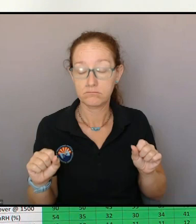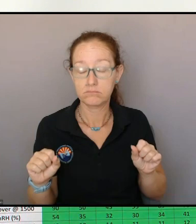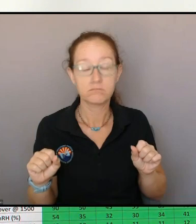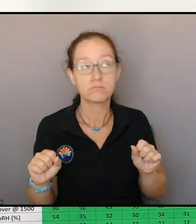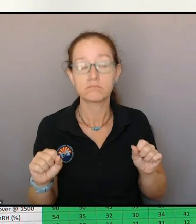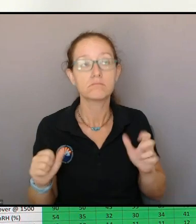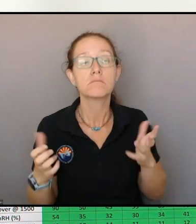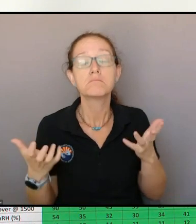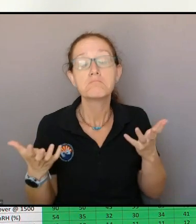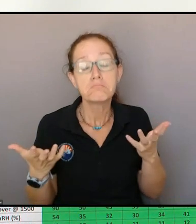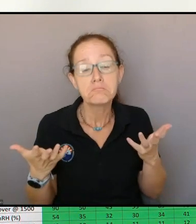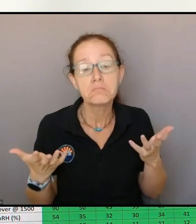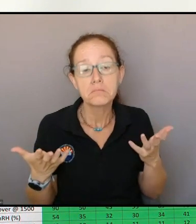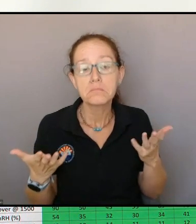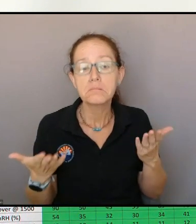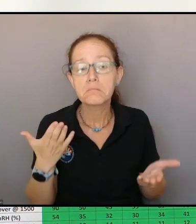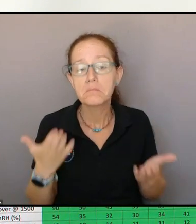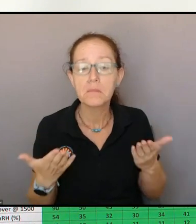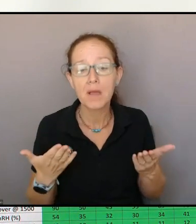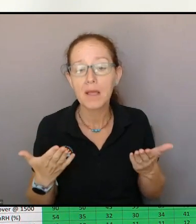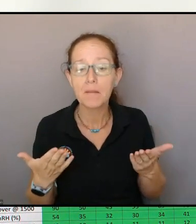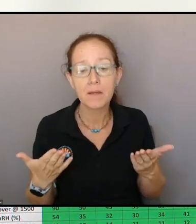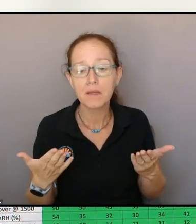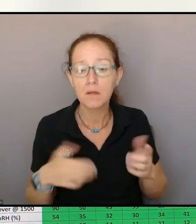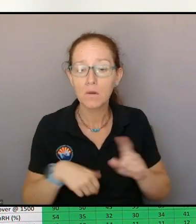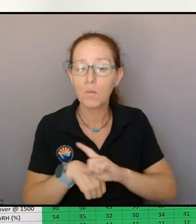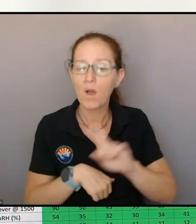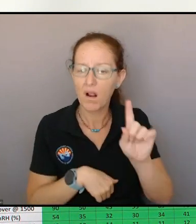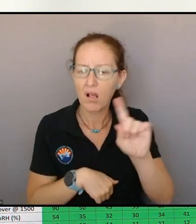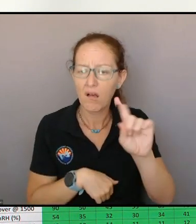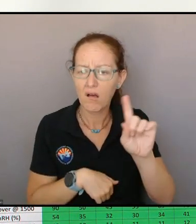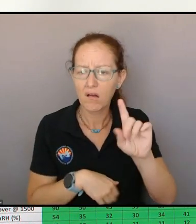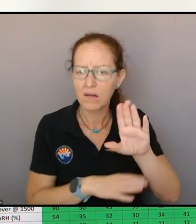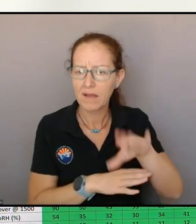around 1300 or so. So one at 1 PM, that's really going to start